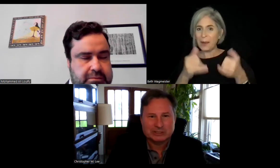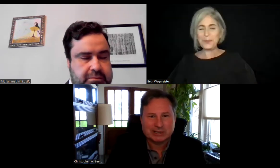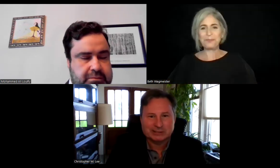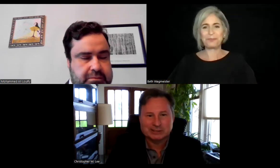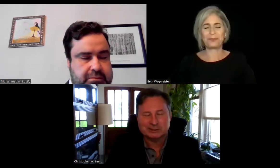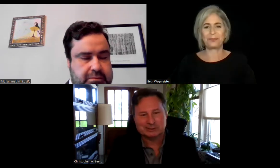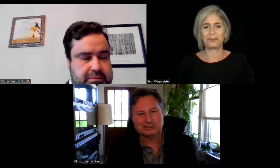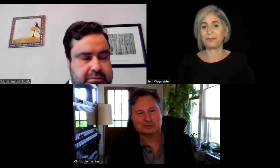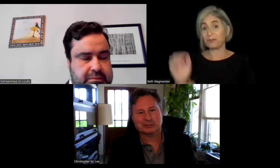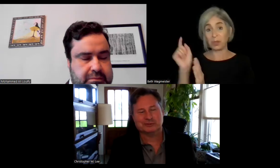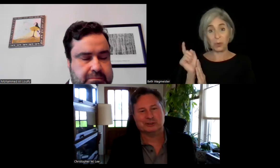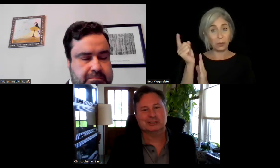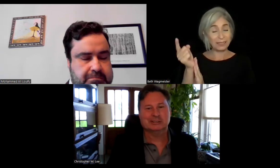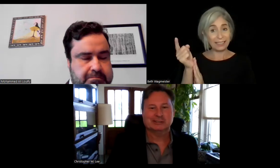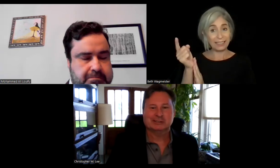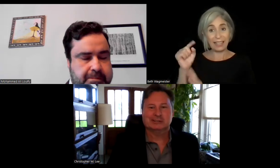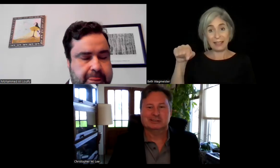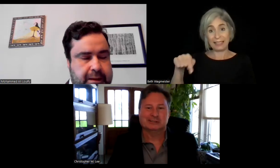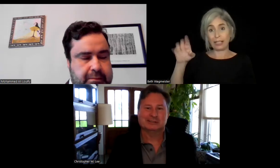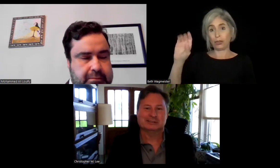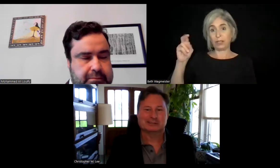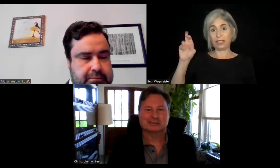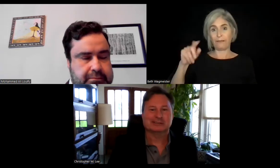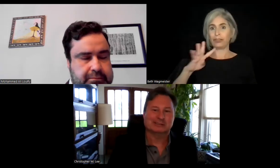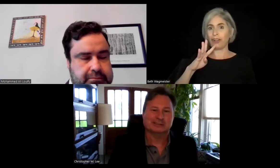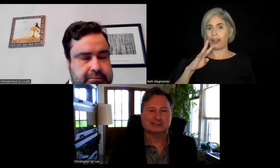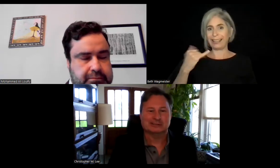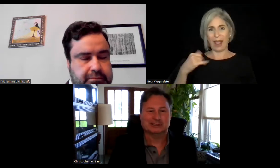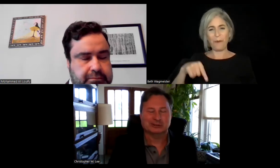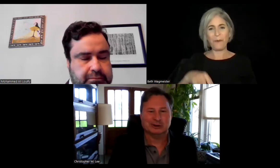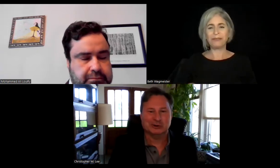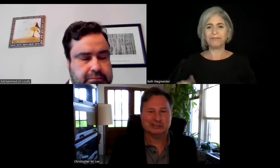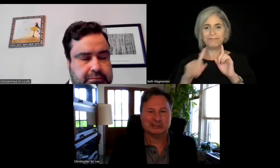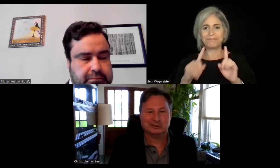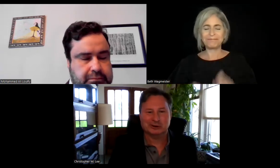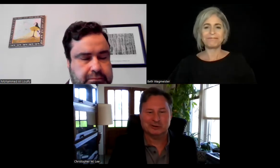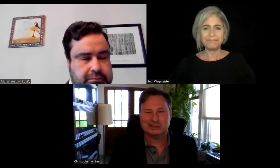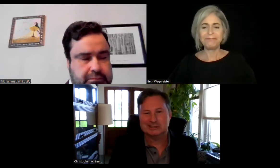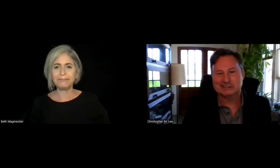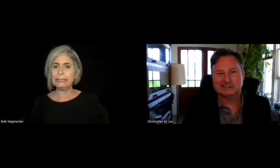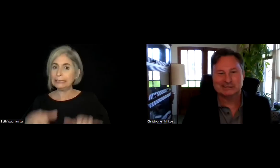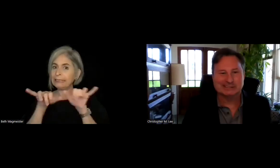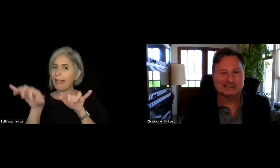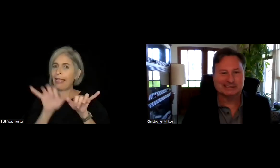Choice 1 is yes, choice 2 states no, choice 3 states I don't know. We'll